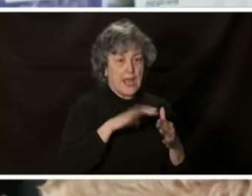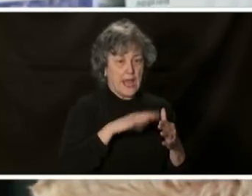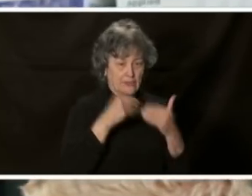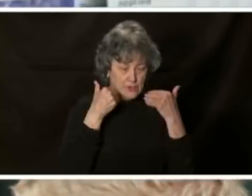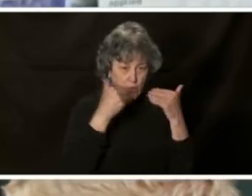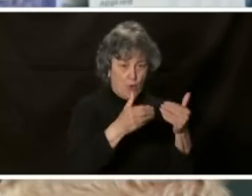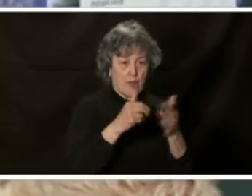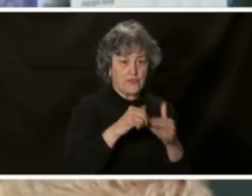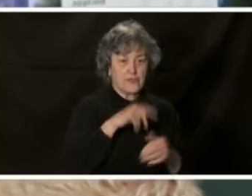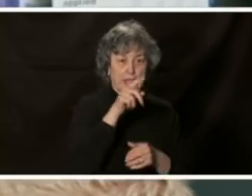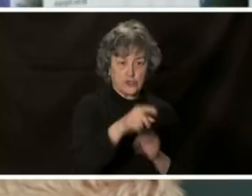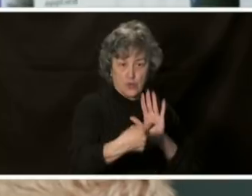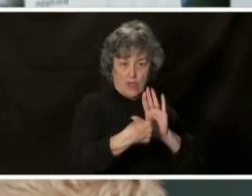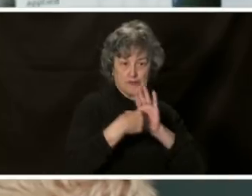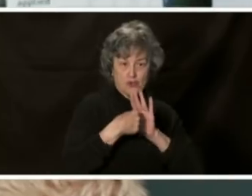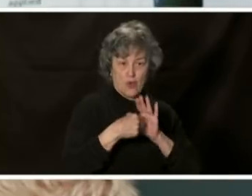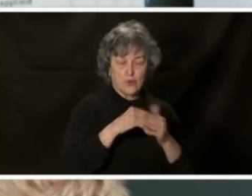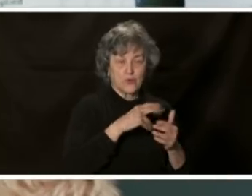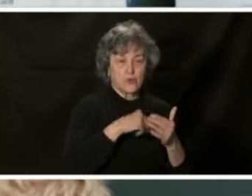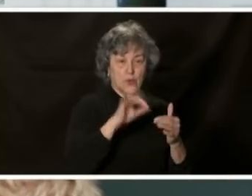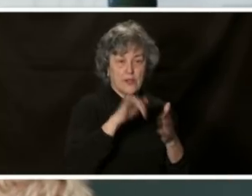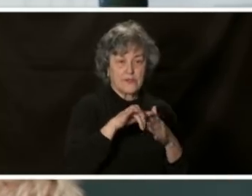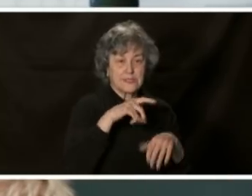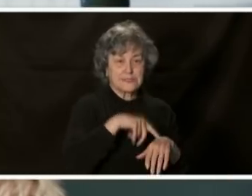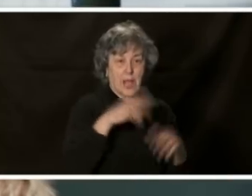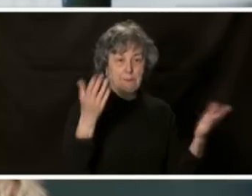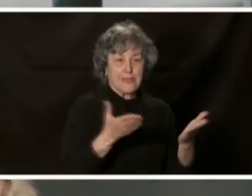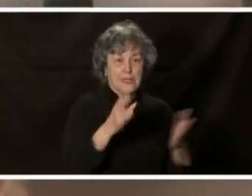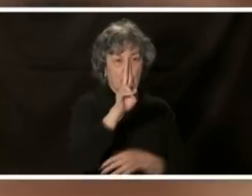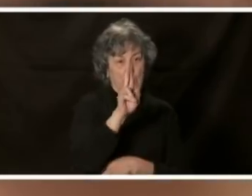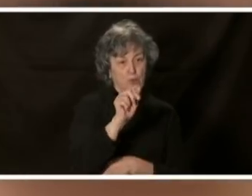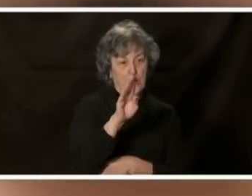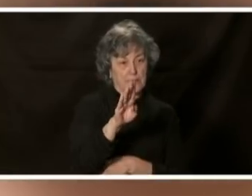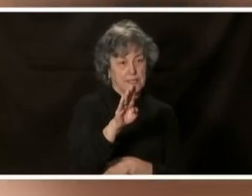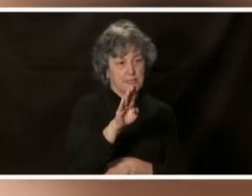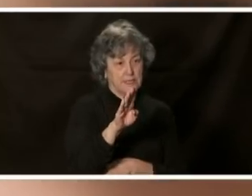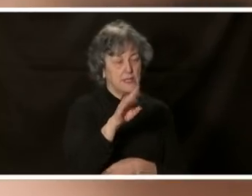THAT YOU HAVE SHOWN DURING YOUR TIME HERE AT UAB. YOU HAVE PERSEVERED.